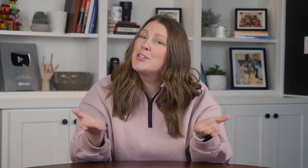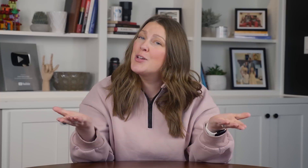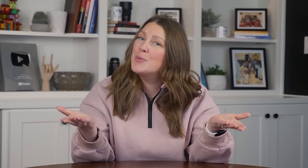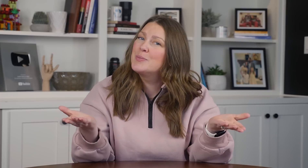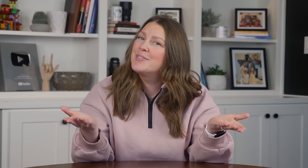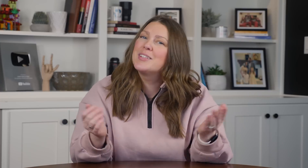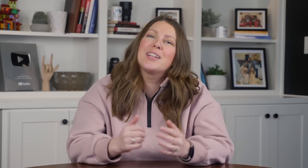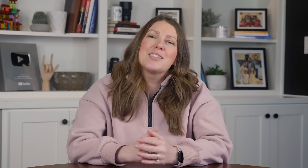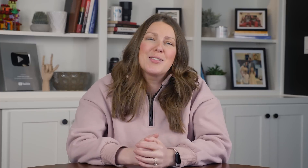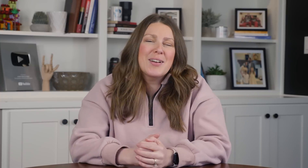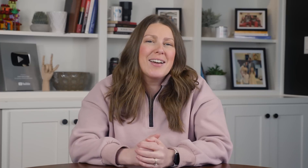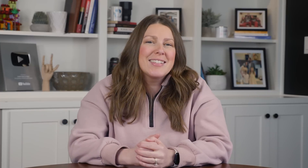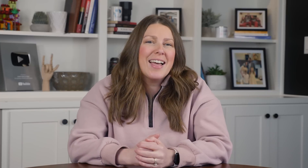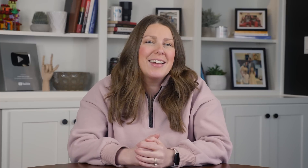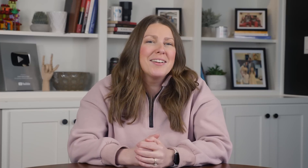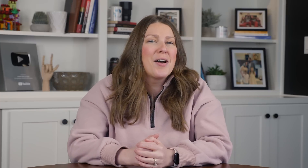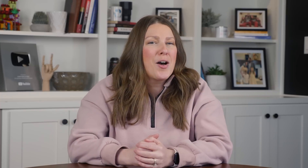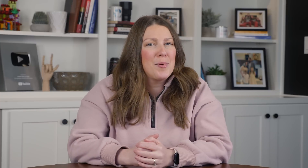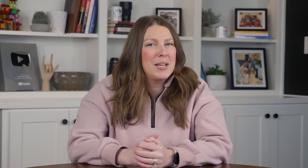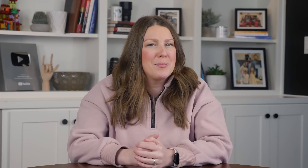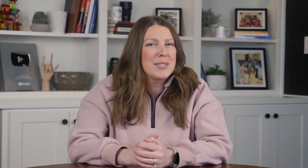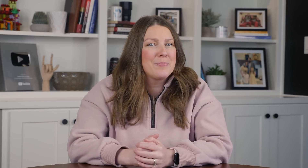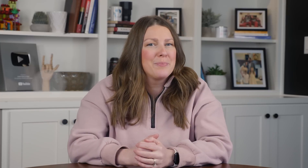So let's learn how to sign homonyms.